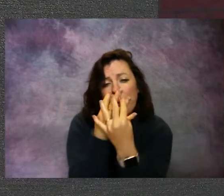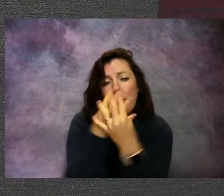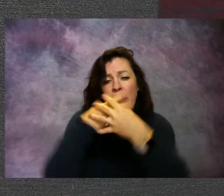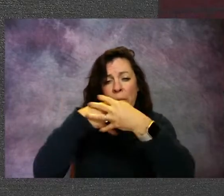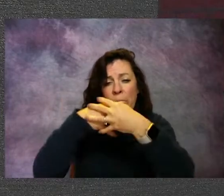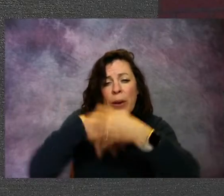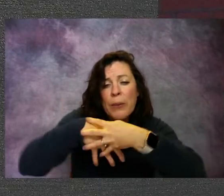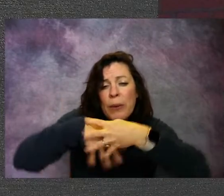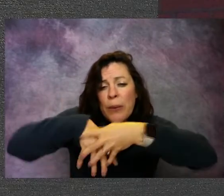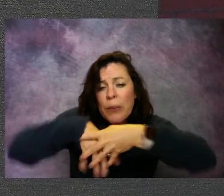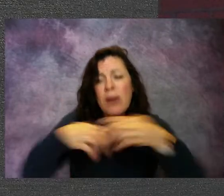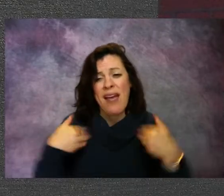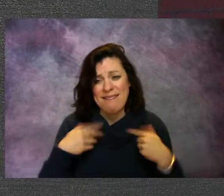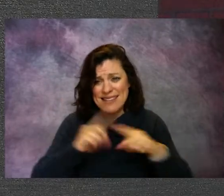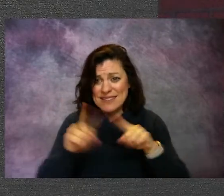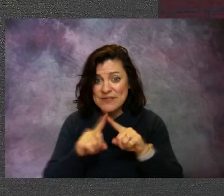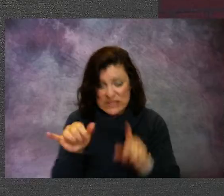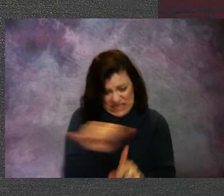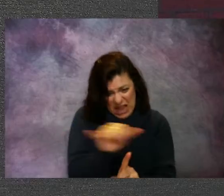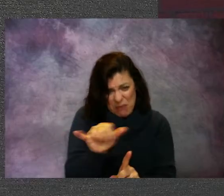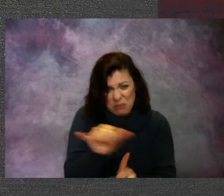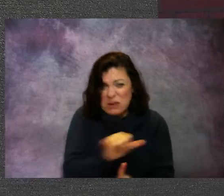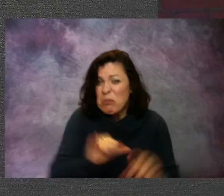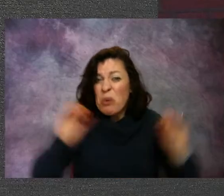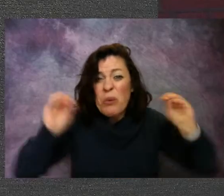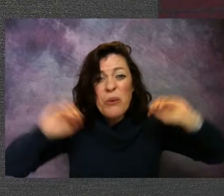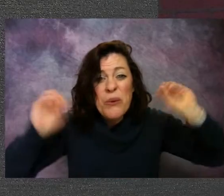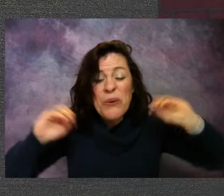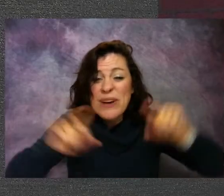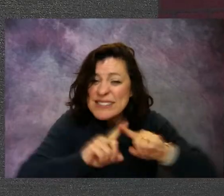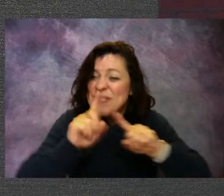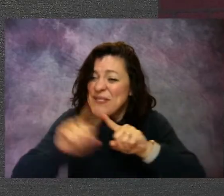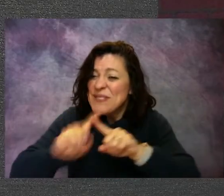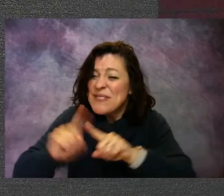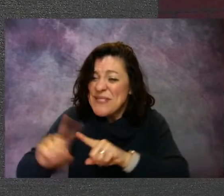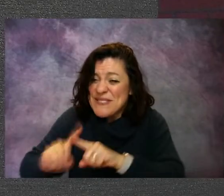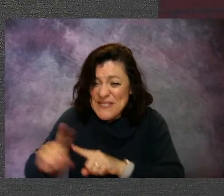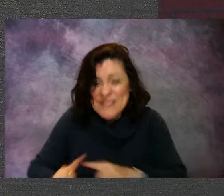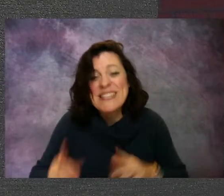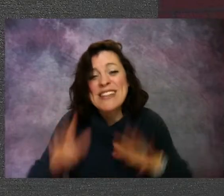I am different than you are and every snowflake is different, too.